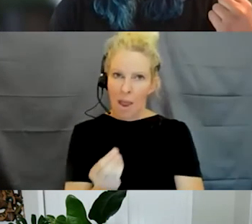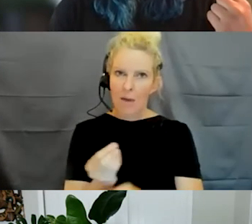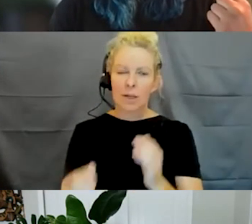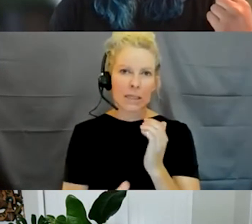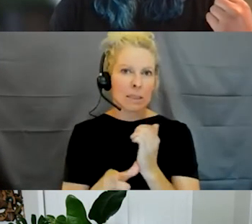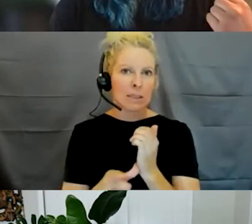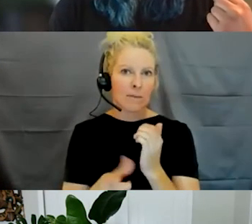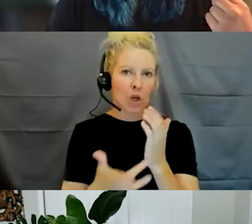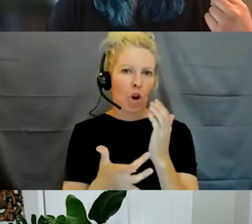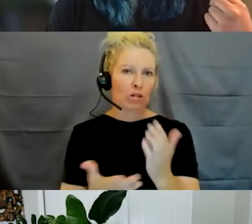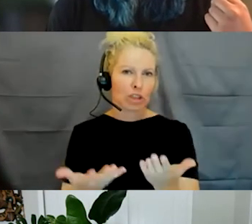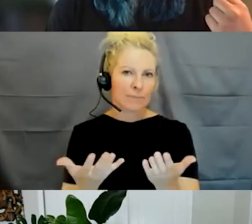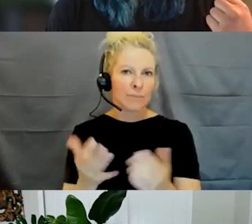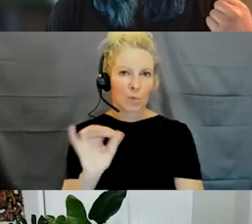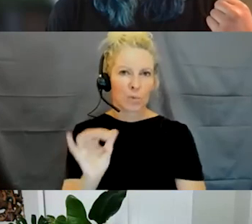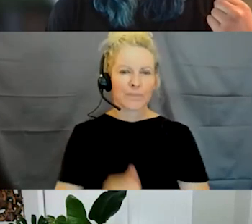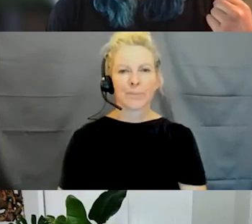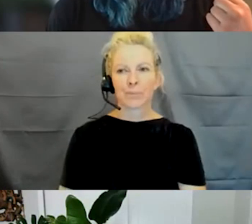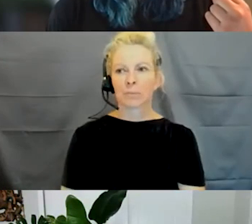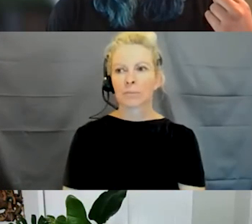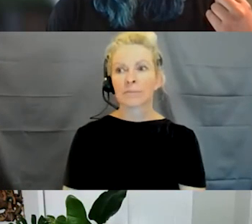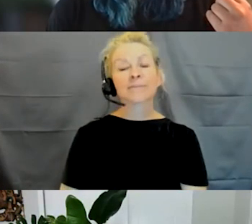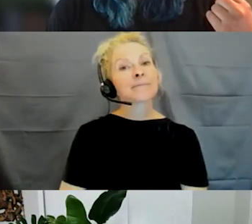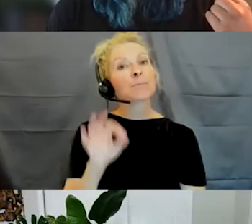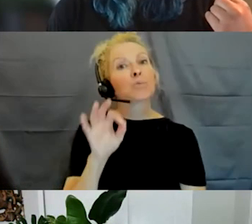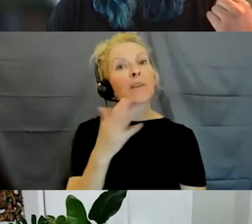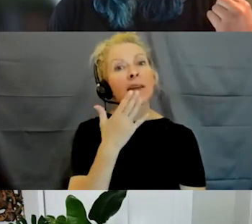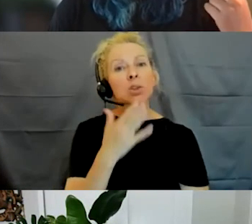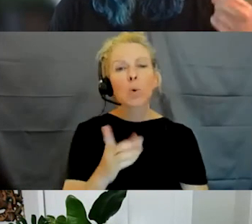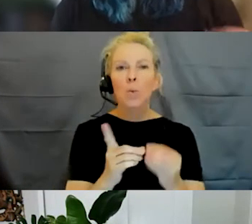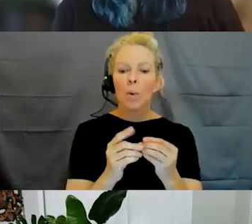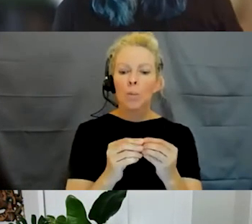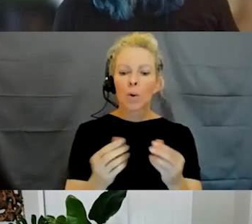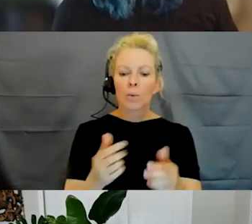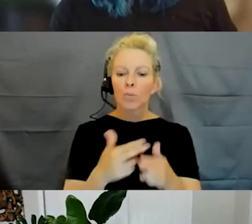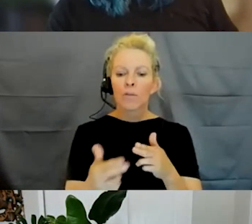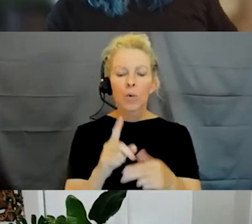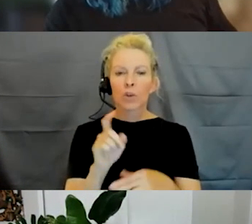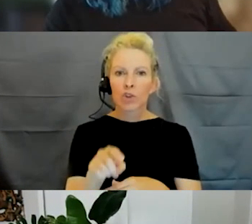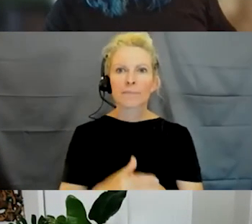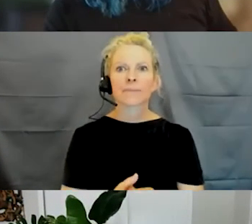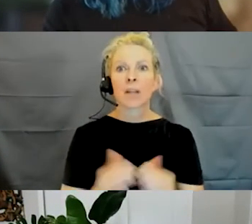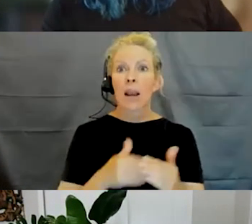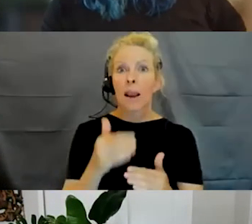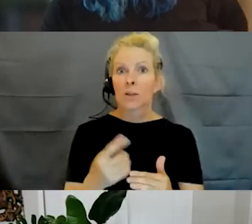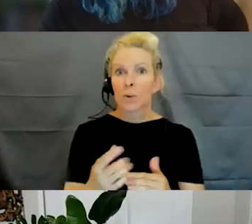Mark: Perfect, thanks. Let's hit one more quick one. Someone just asked, how do we access